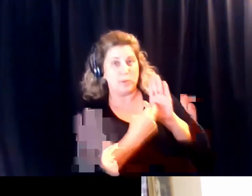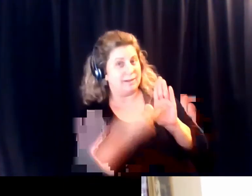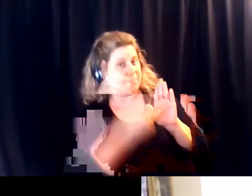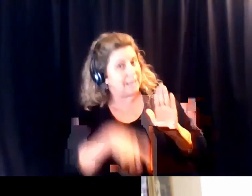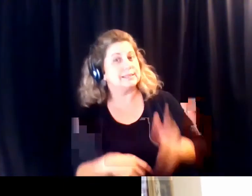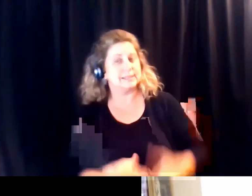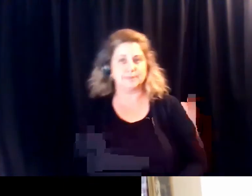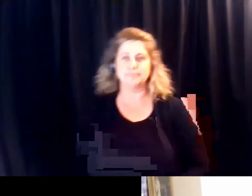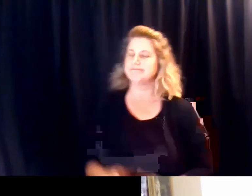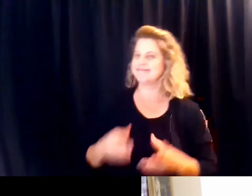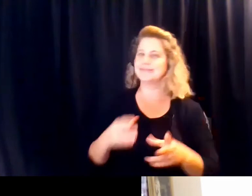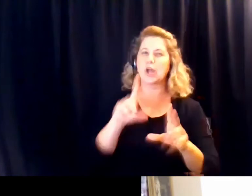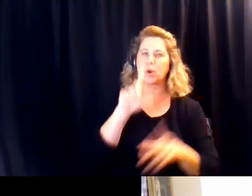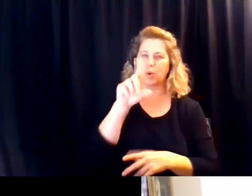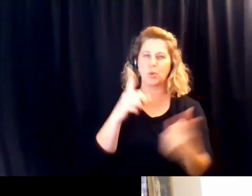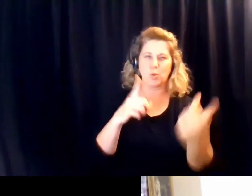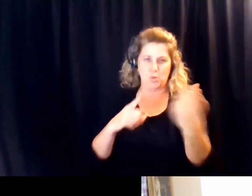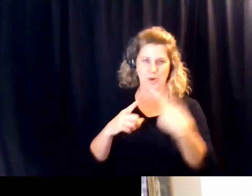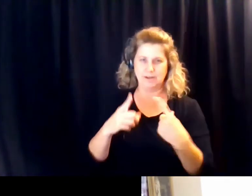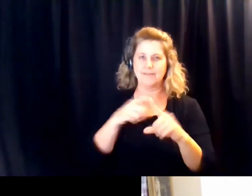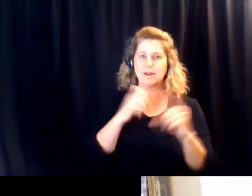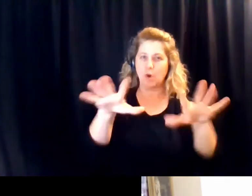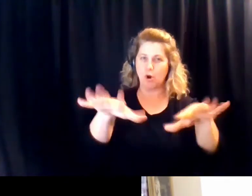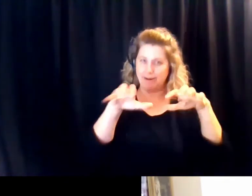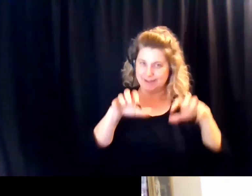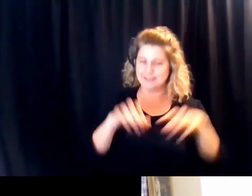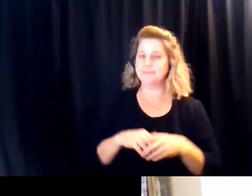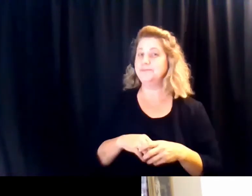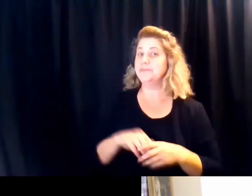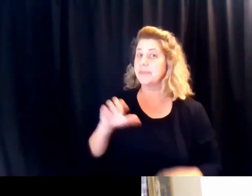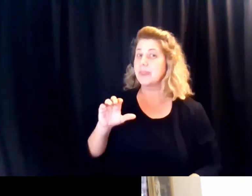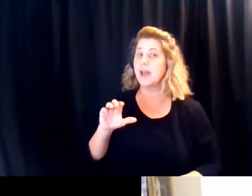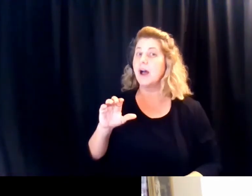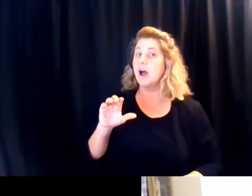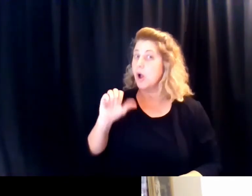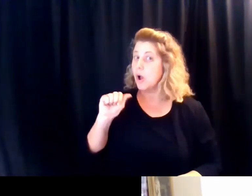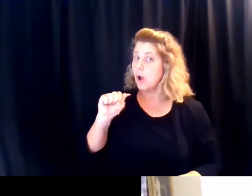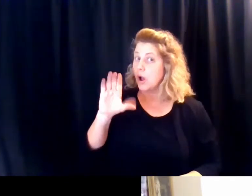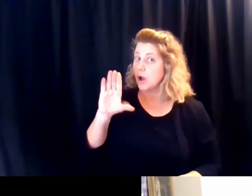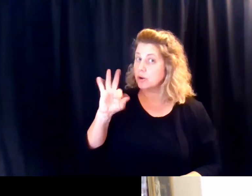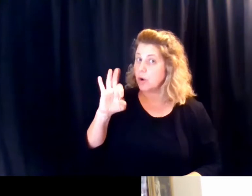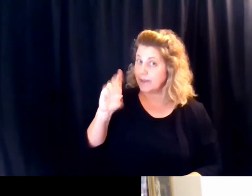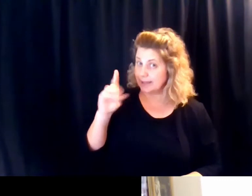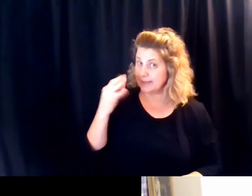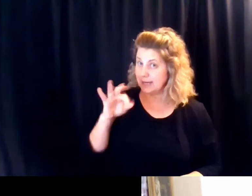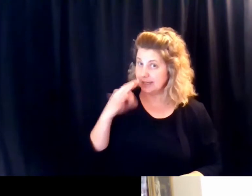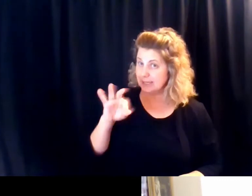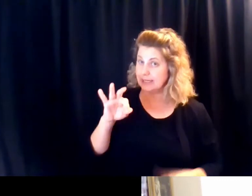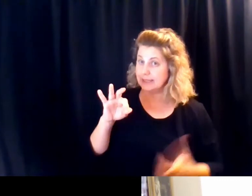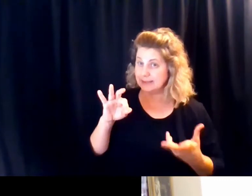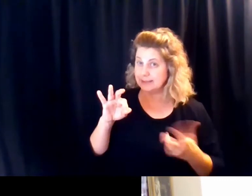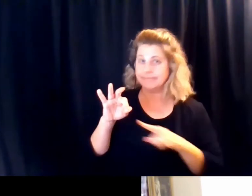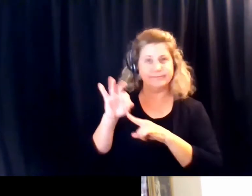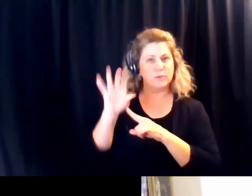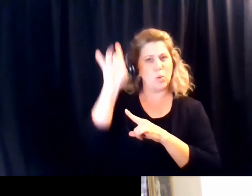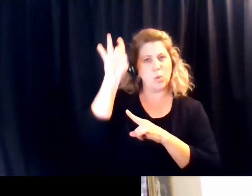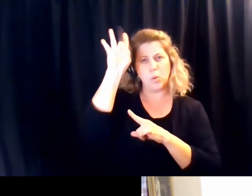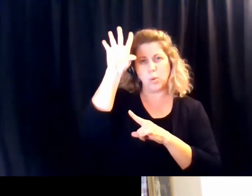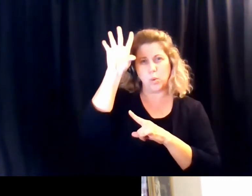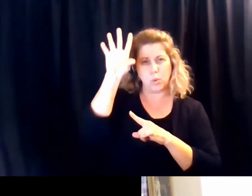Judith Heumann: I believe there are really many people in this country who could run for a position like that who have lots of experience would really benefit.